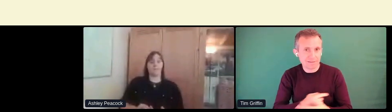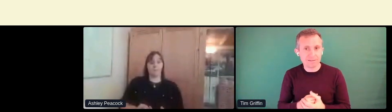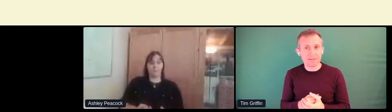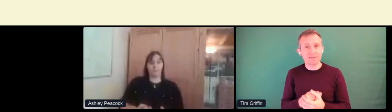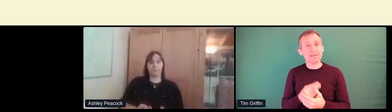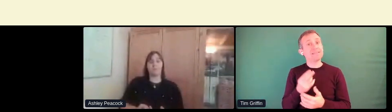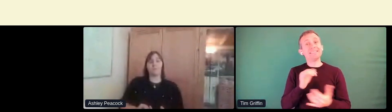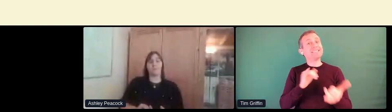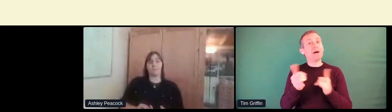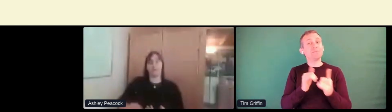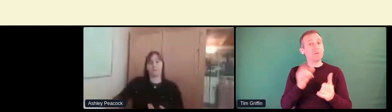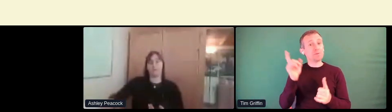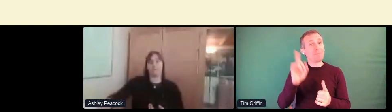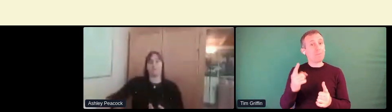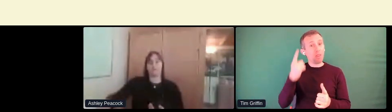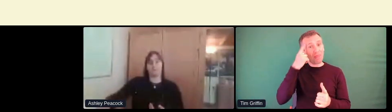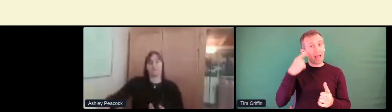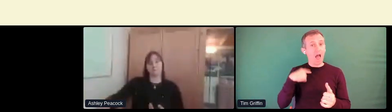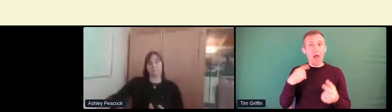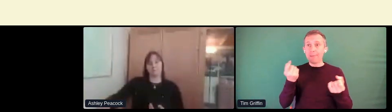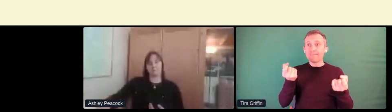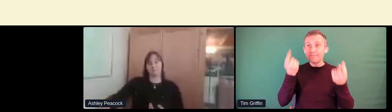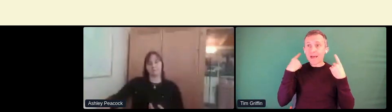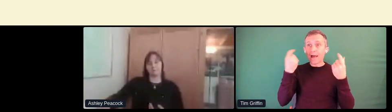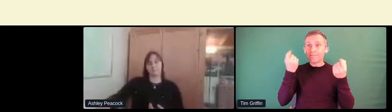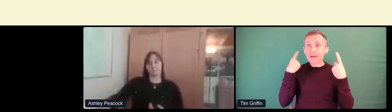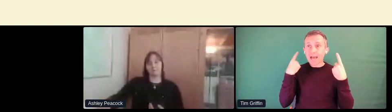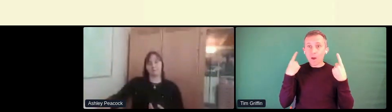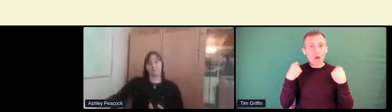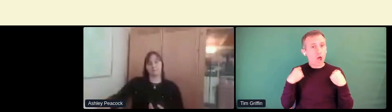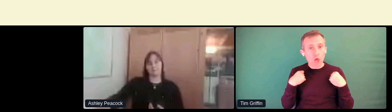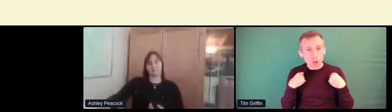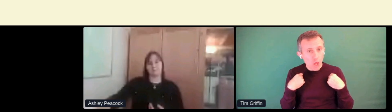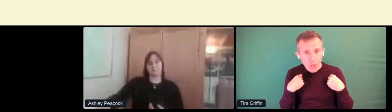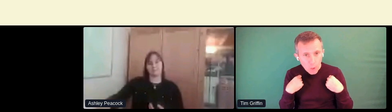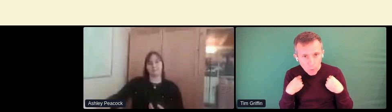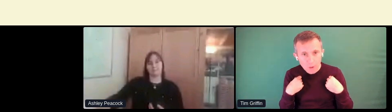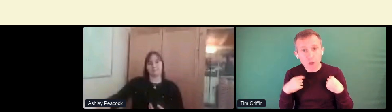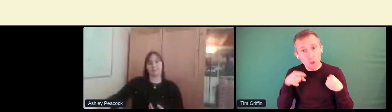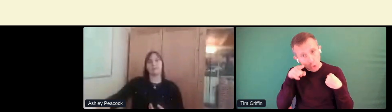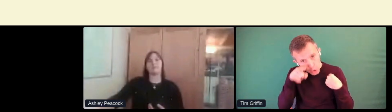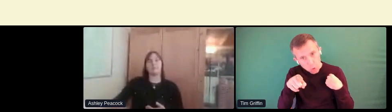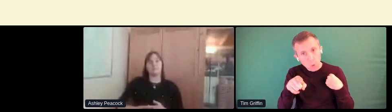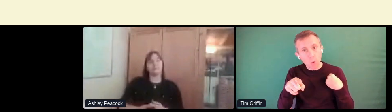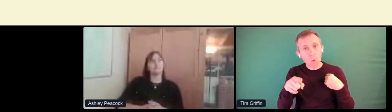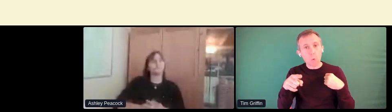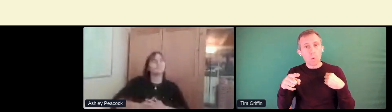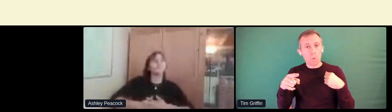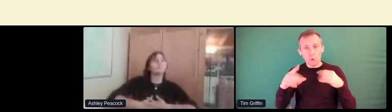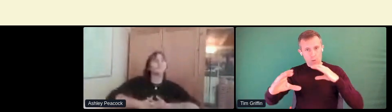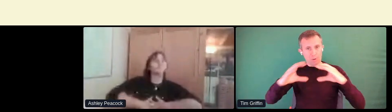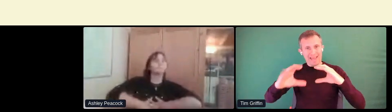doing. When actually that's not the problem. The problem is that it was not communicated well enough. Whereas for you, it might be that if you're...